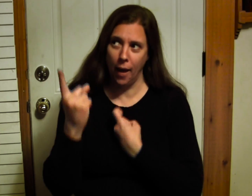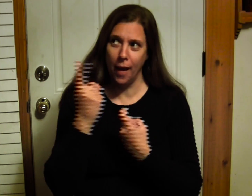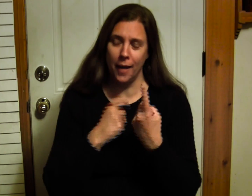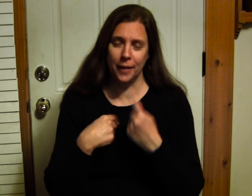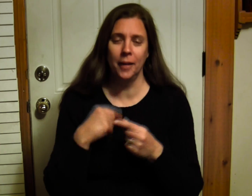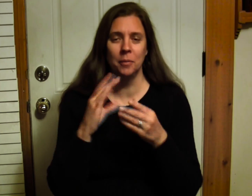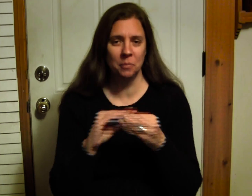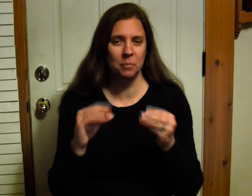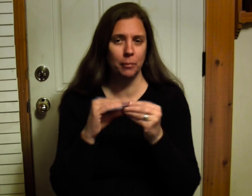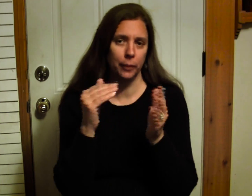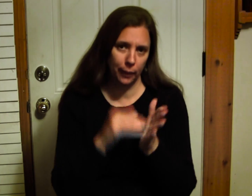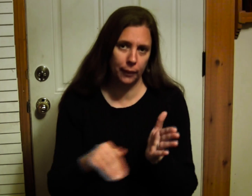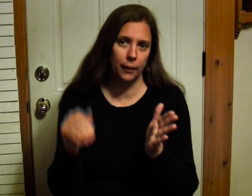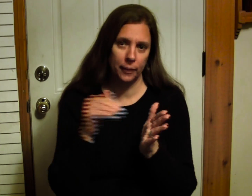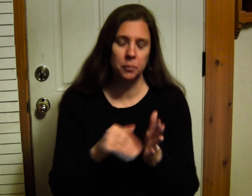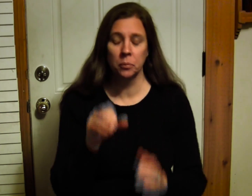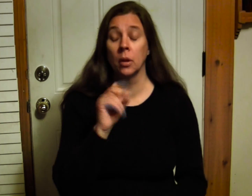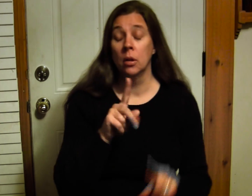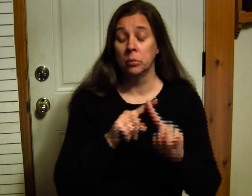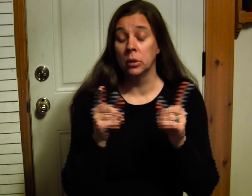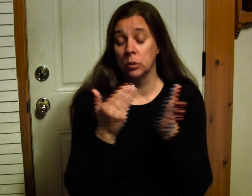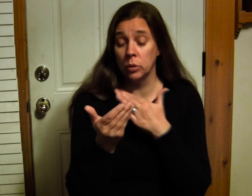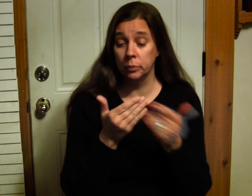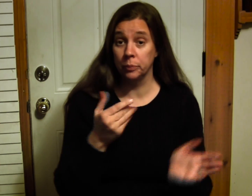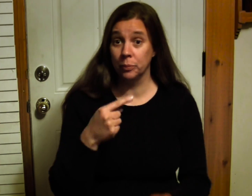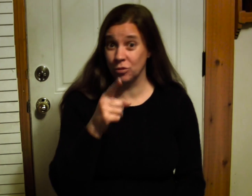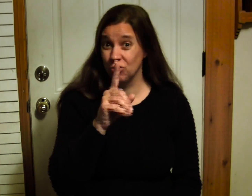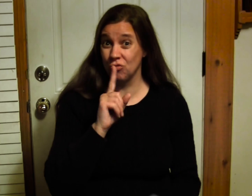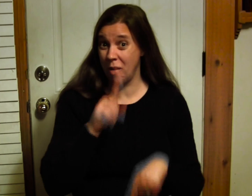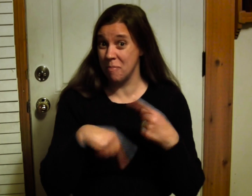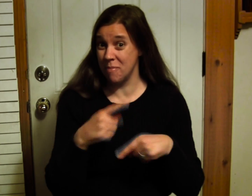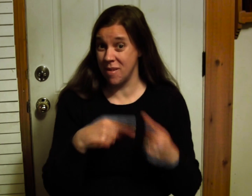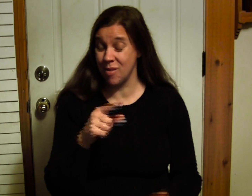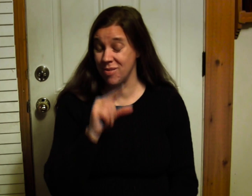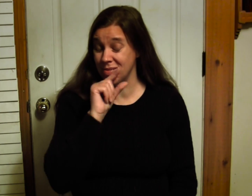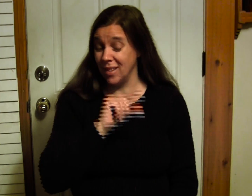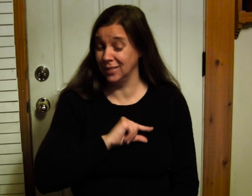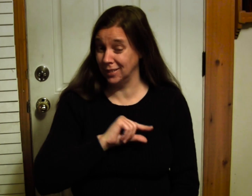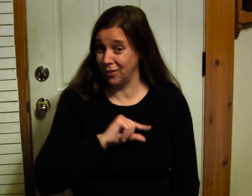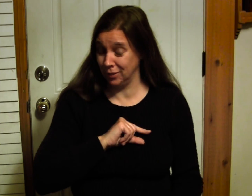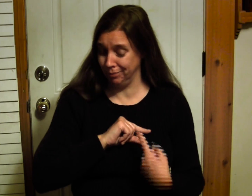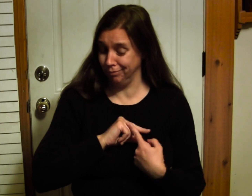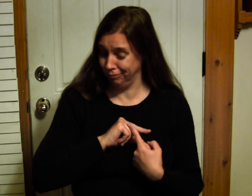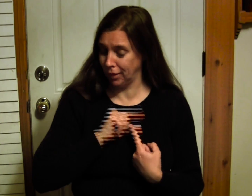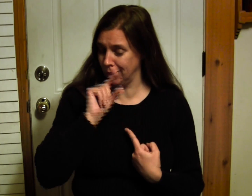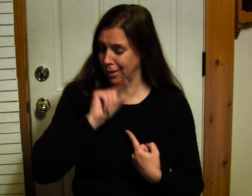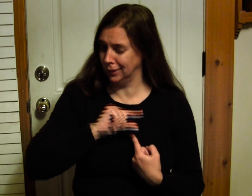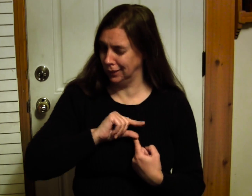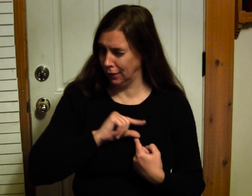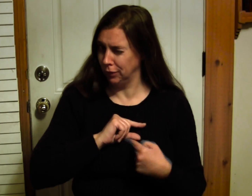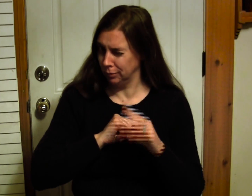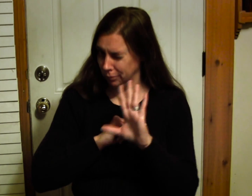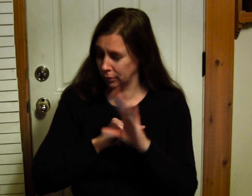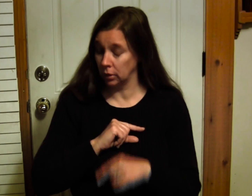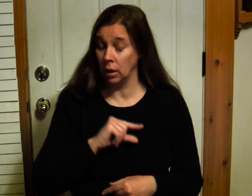Every November, I get asked so often and I continue telling this story over and over. So we’re going to be talking about Thanksgiving.